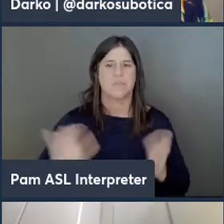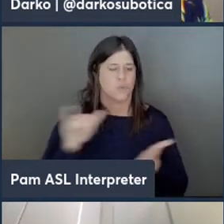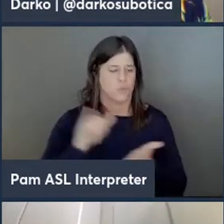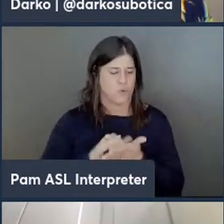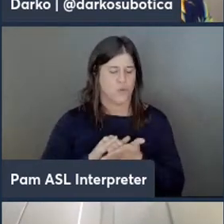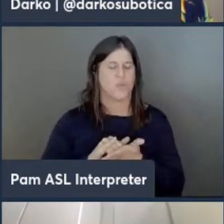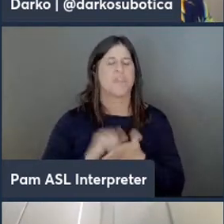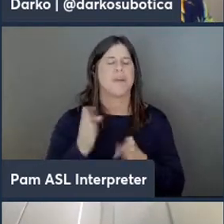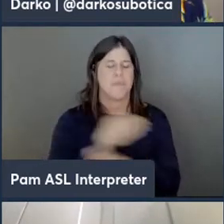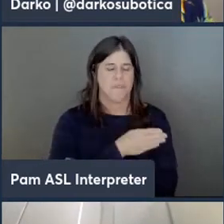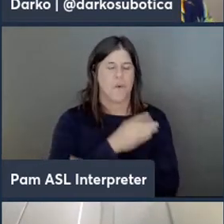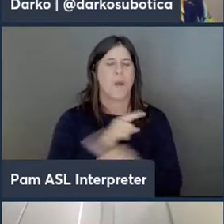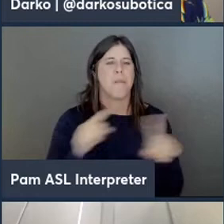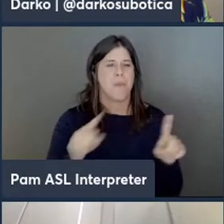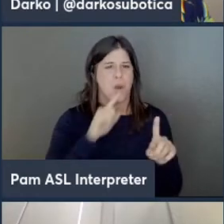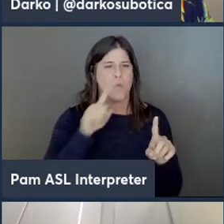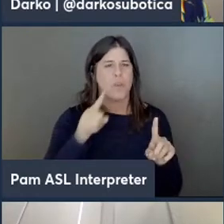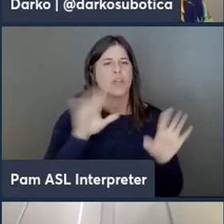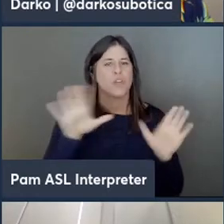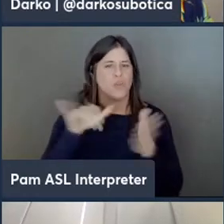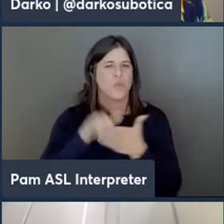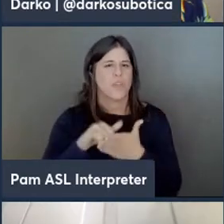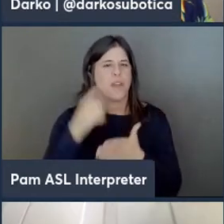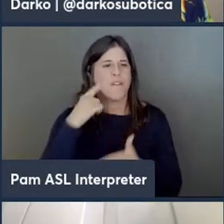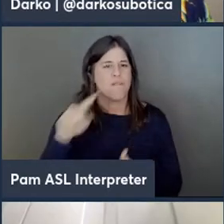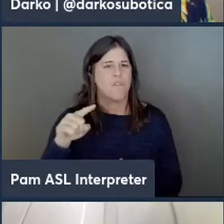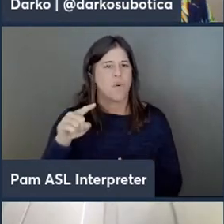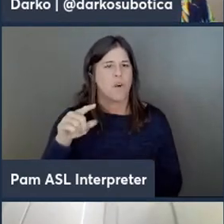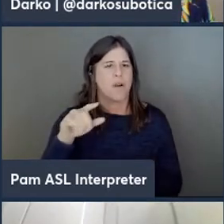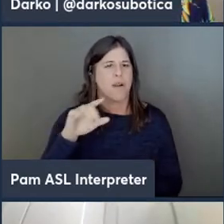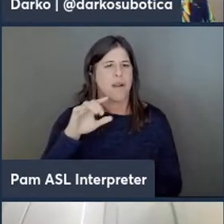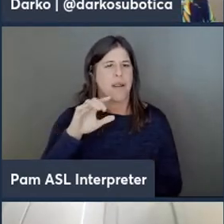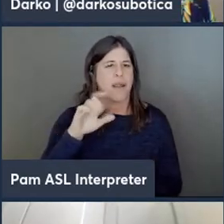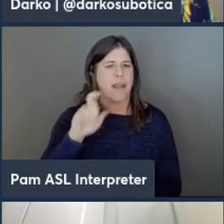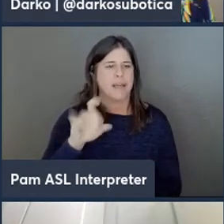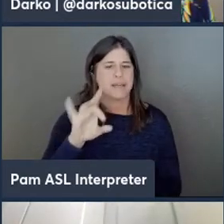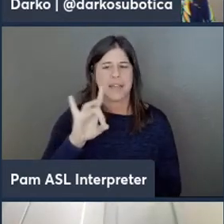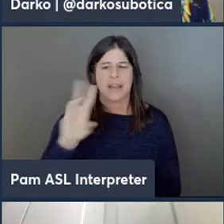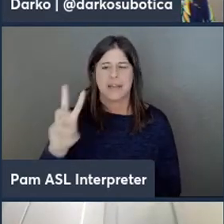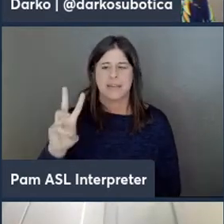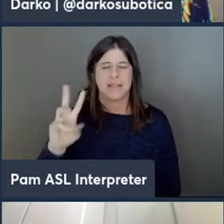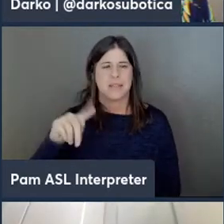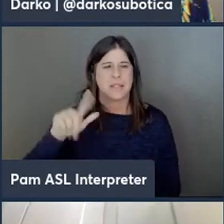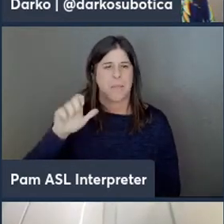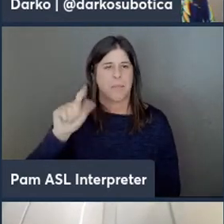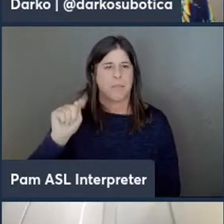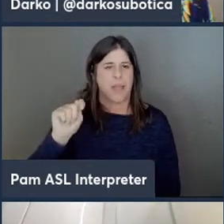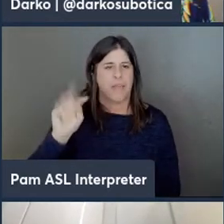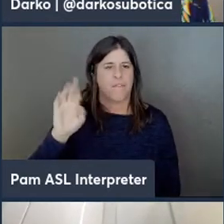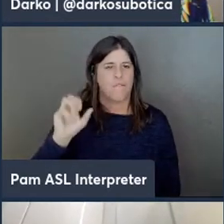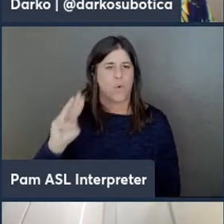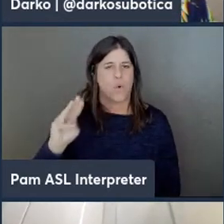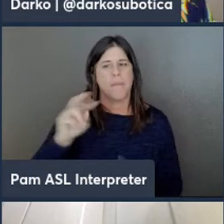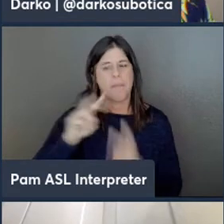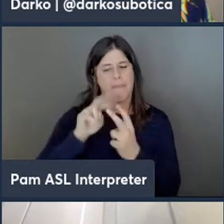but to do this on an X86 based platform, they were either running emulators.